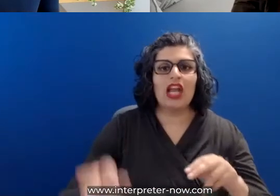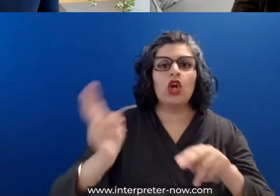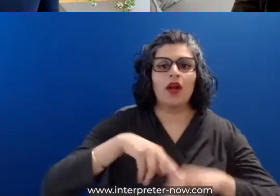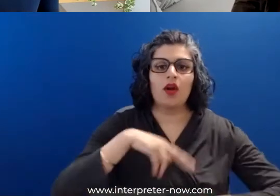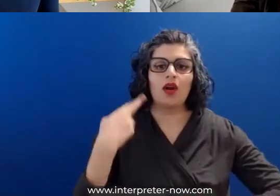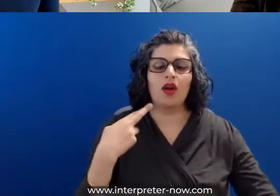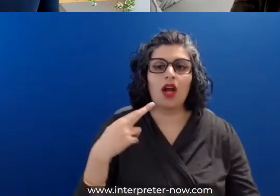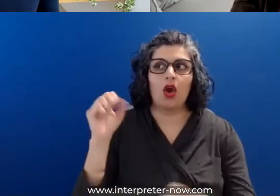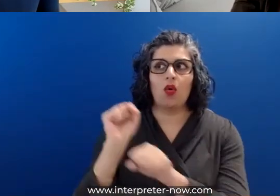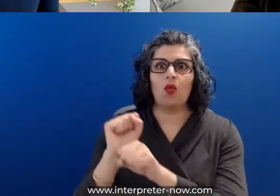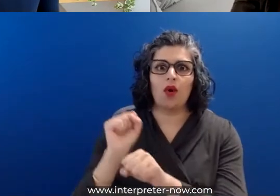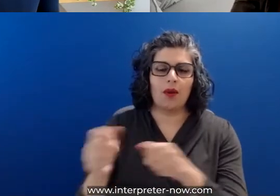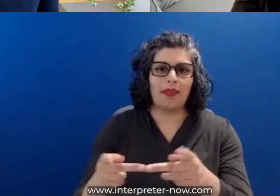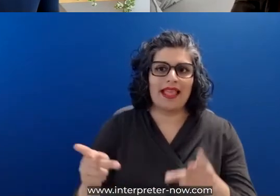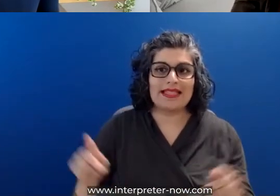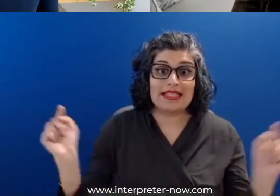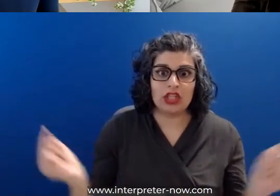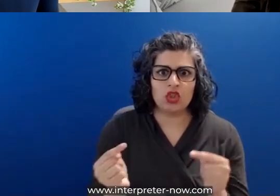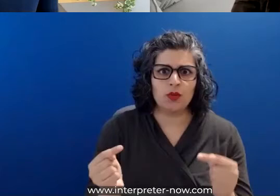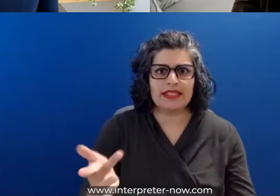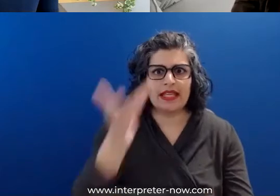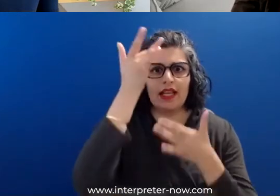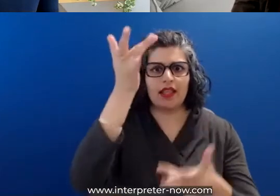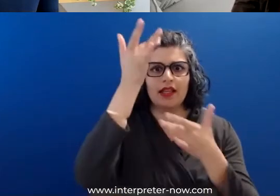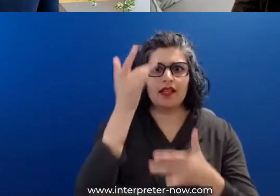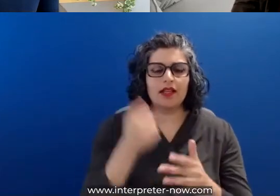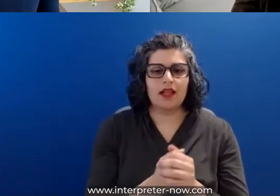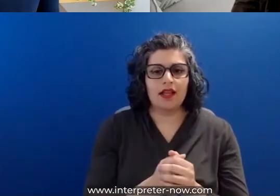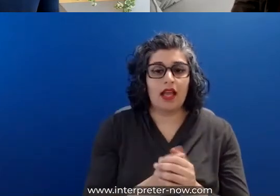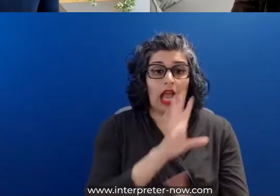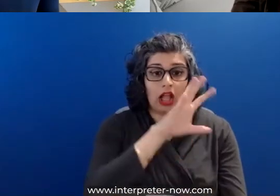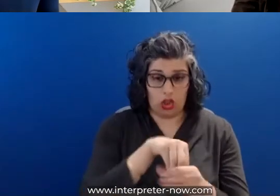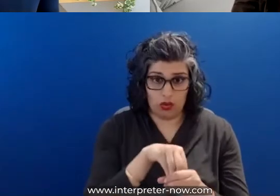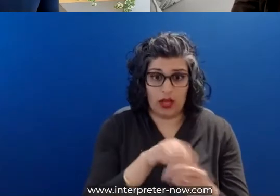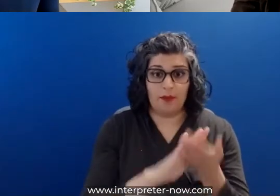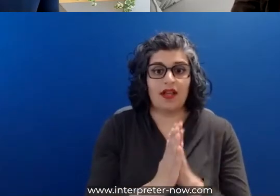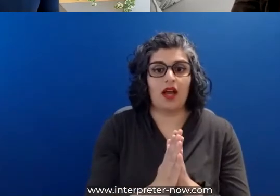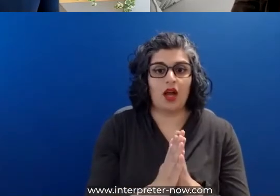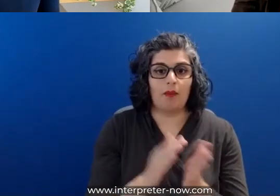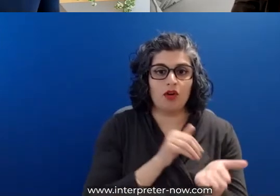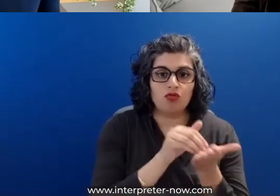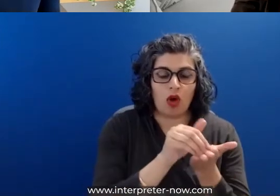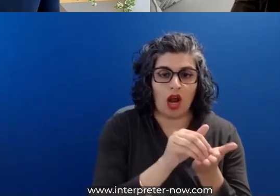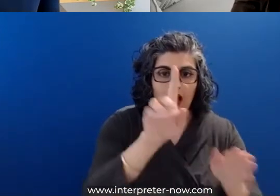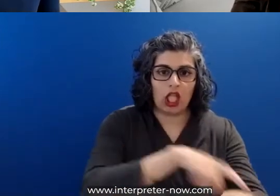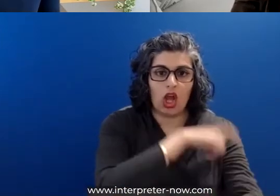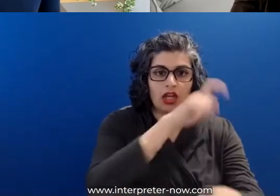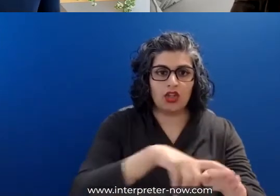injuries and illnesses, including those that can turn into chronic long-term disabilities